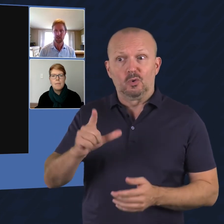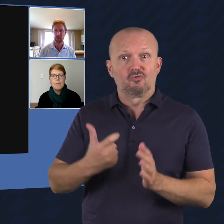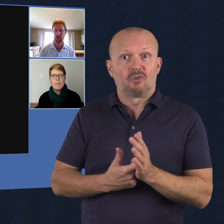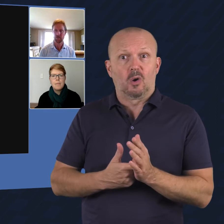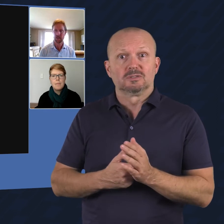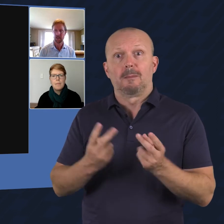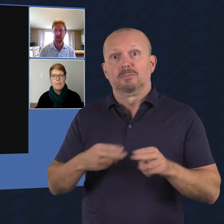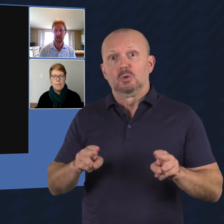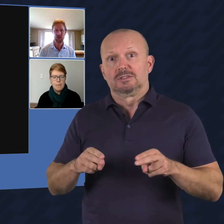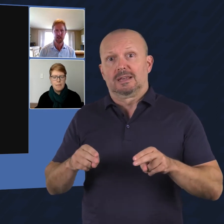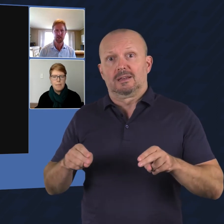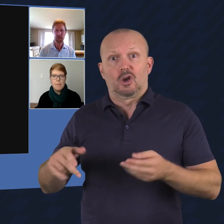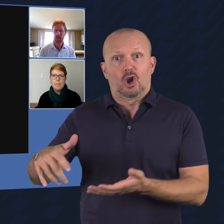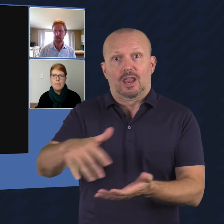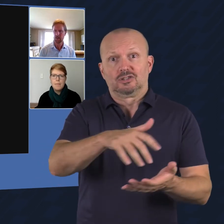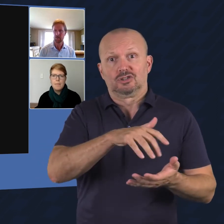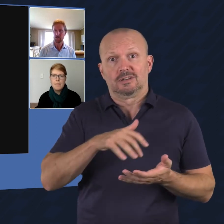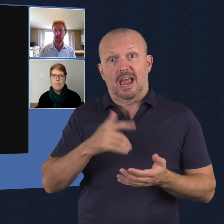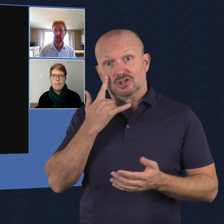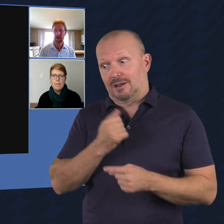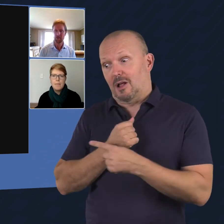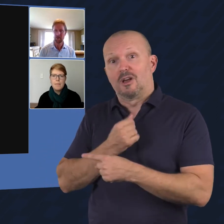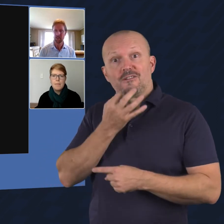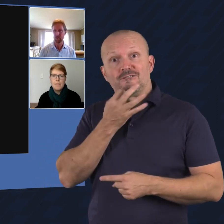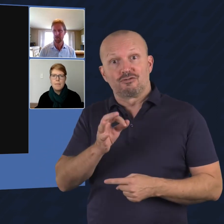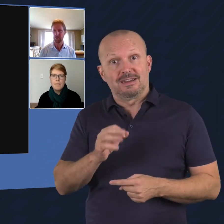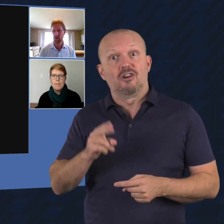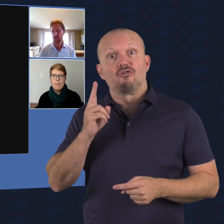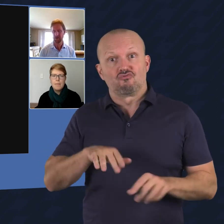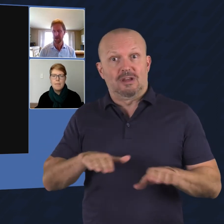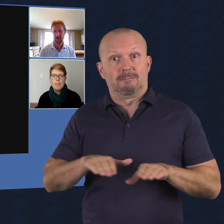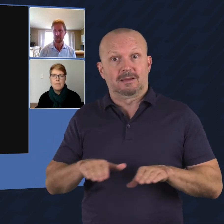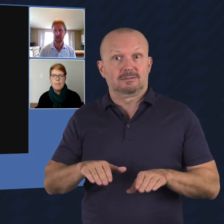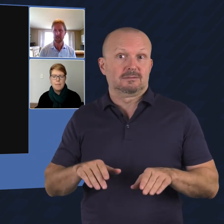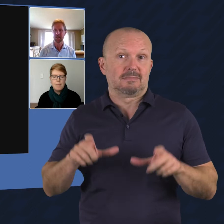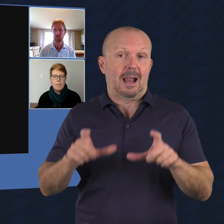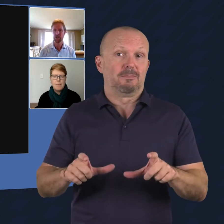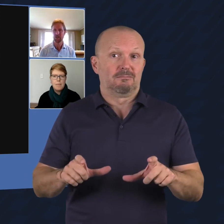Collection and check out the free remix album for some free inspiration.